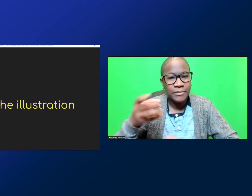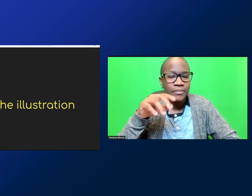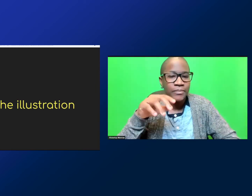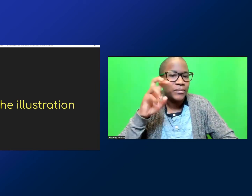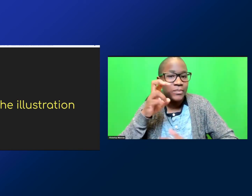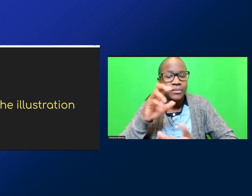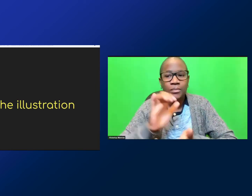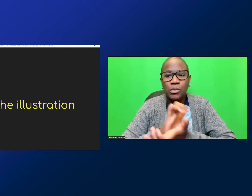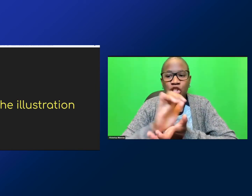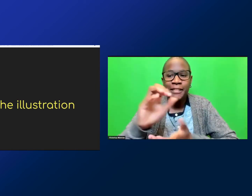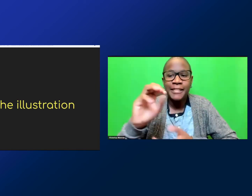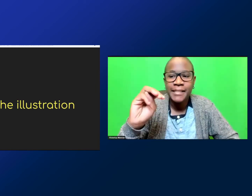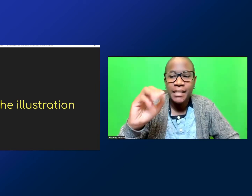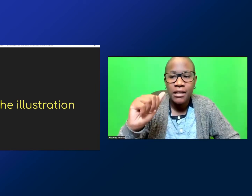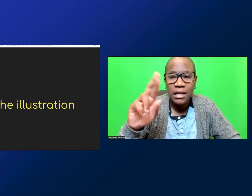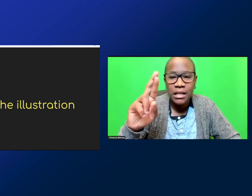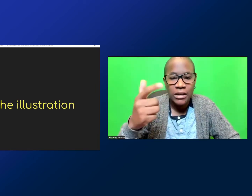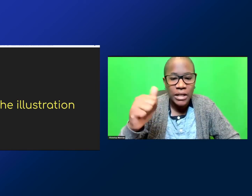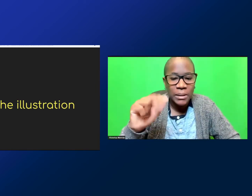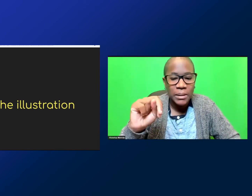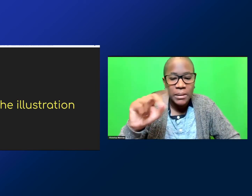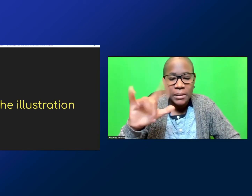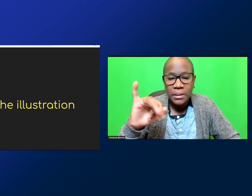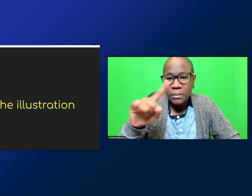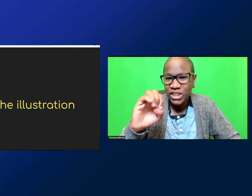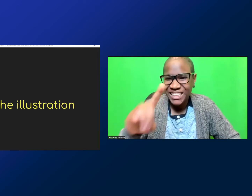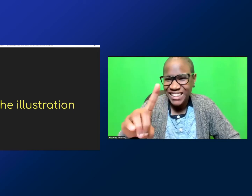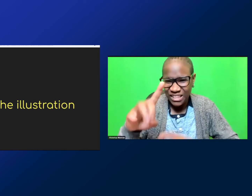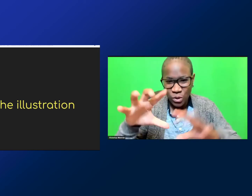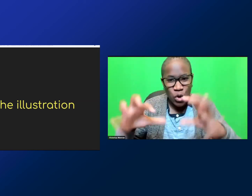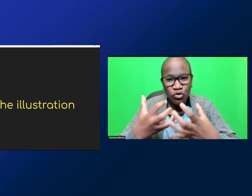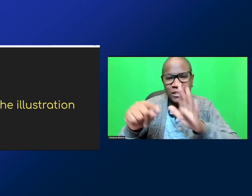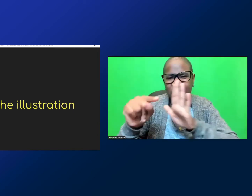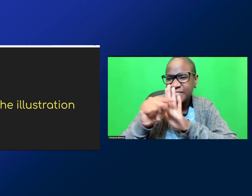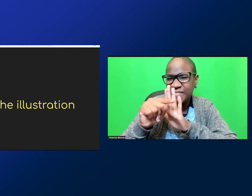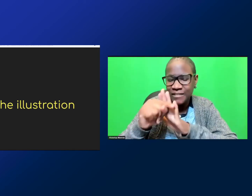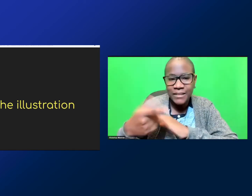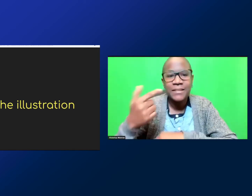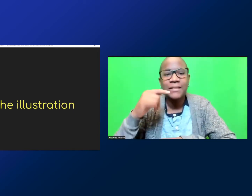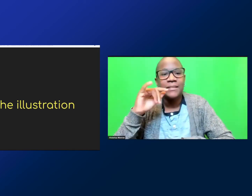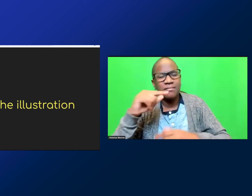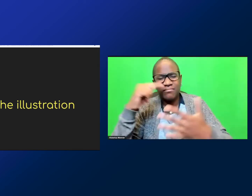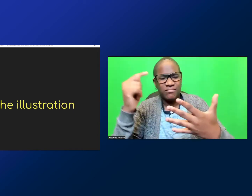are usually all about taking care of uh their families and so this is why it's important to take